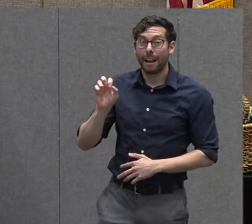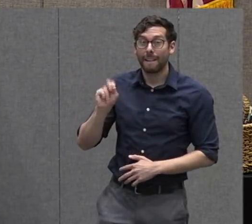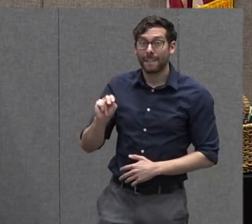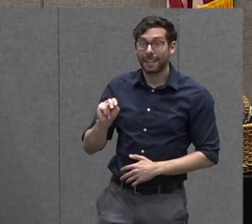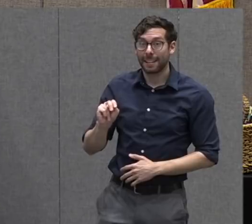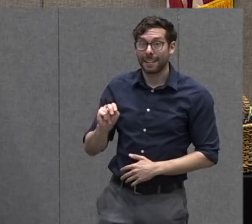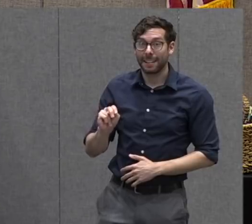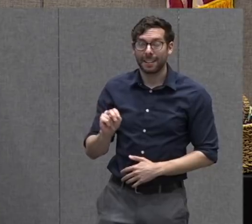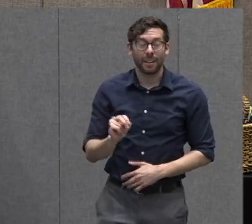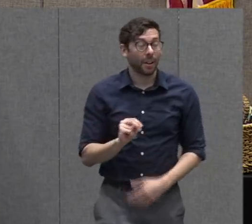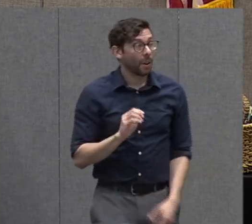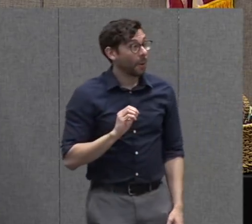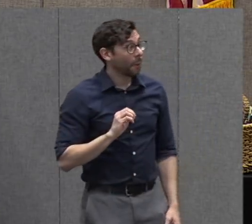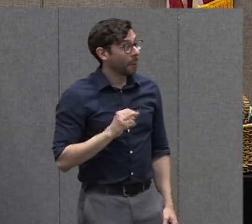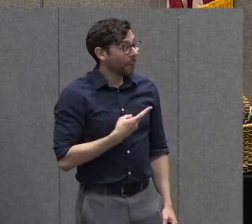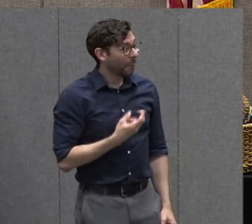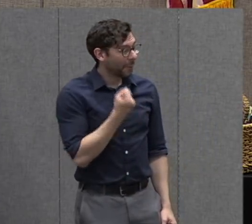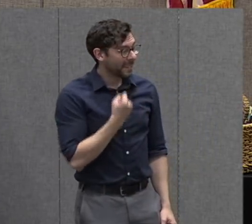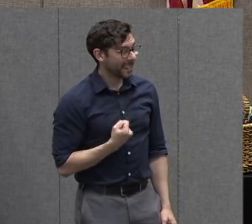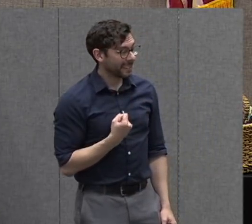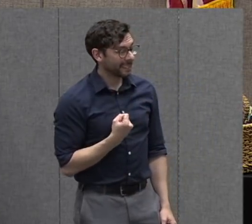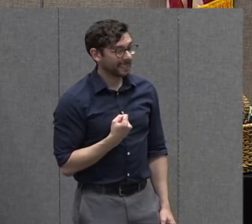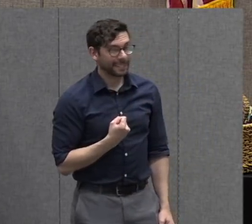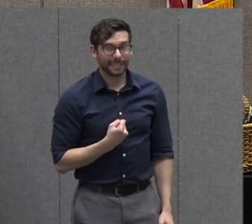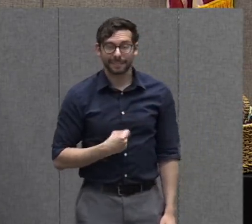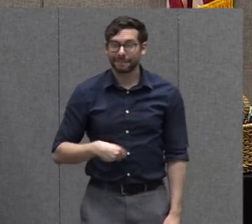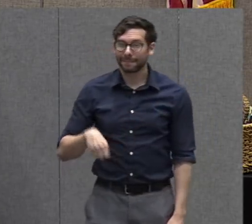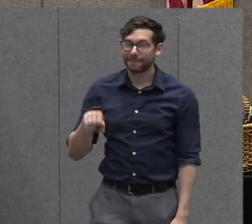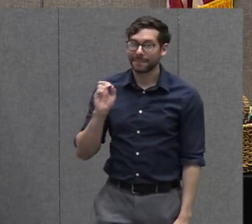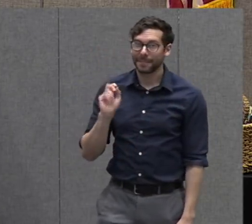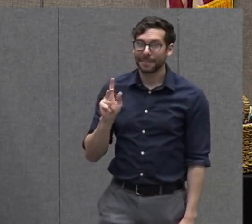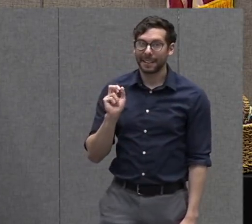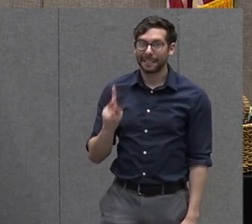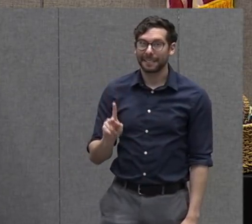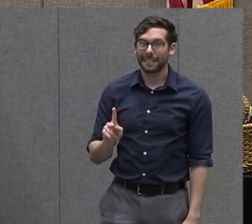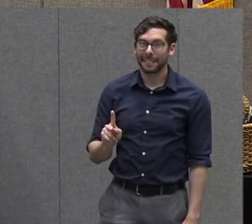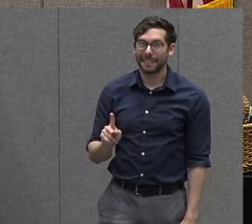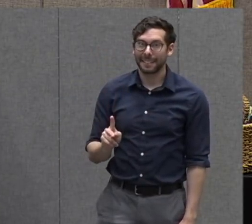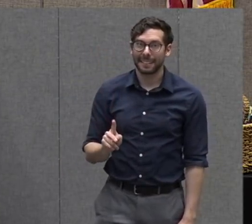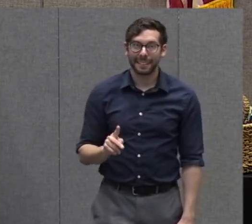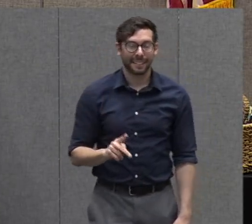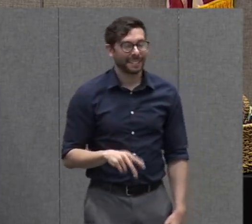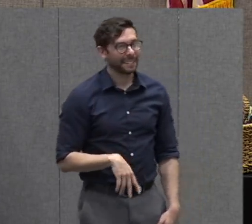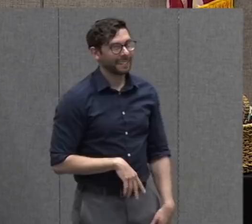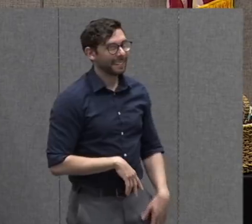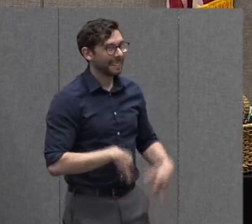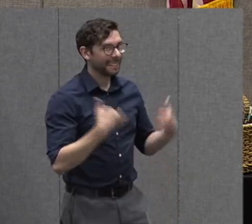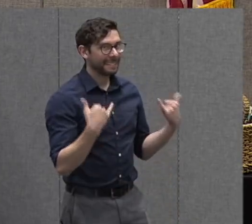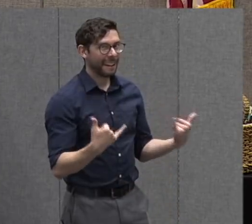[Mr. R.] Oh, yes. [Miss Martindale] Okay. [Mr. R.] And now, Miss Garcia,